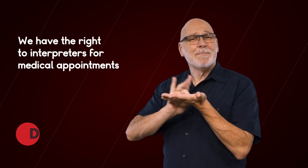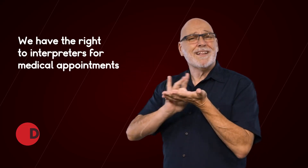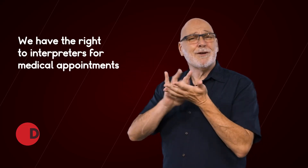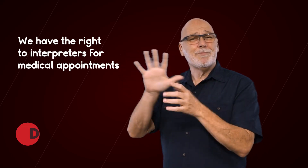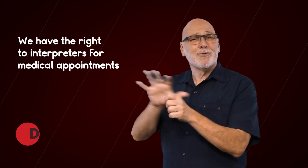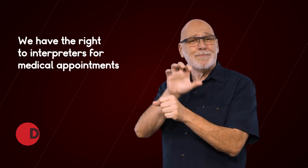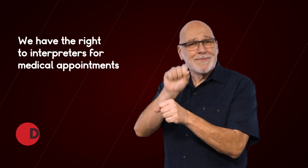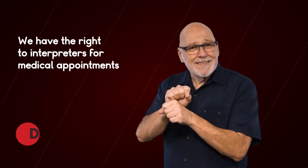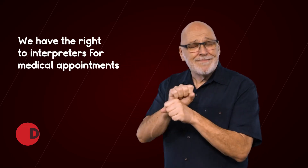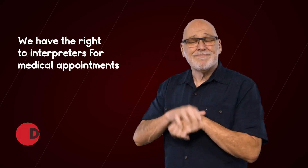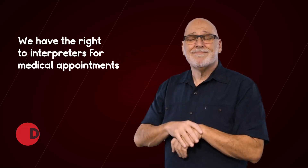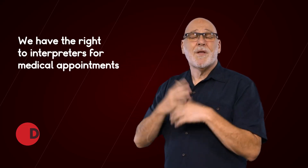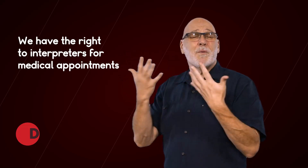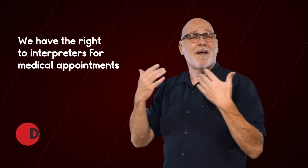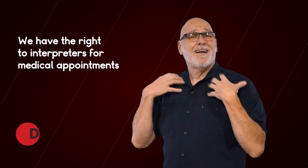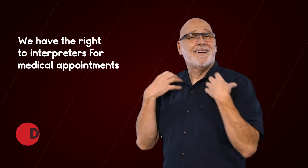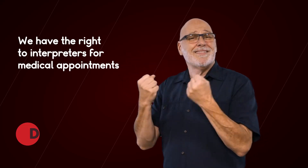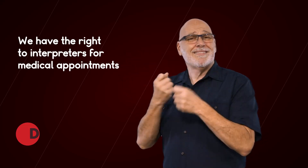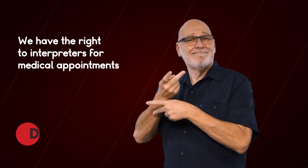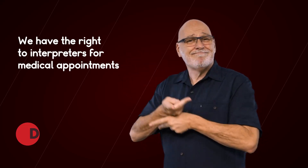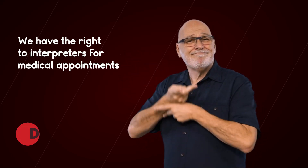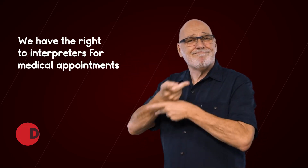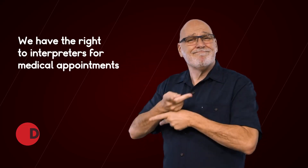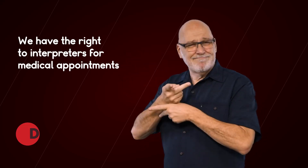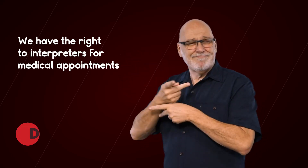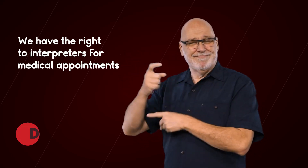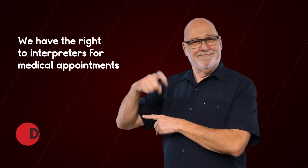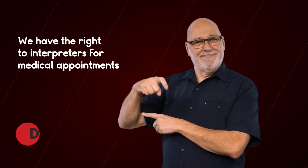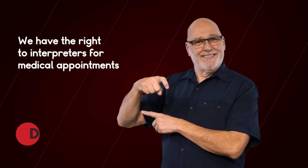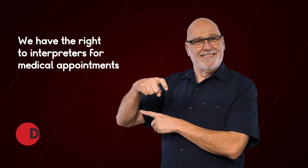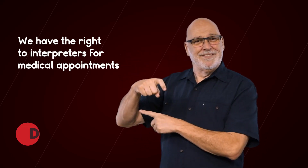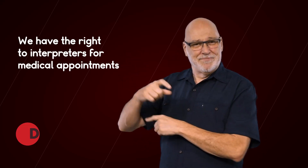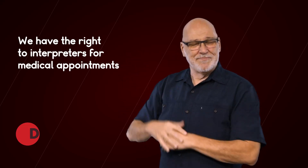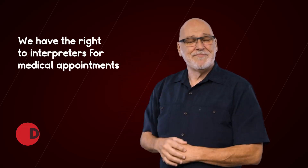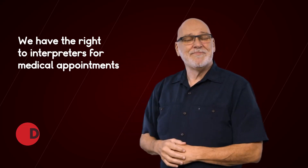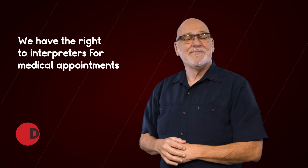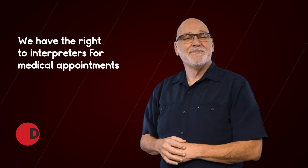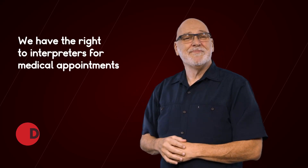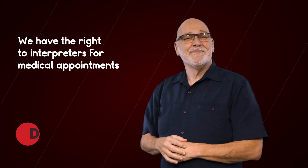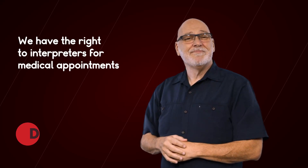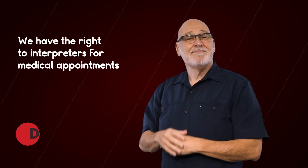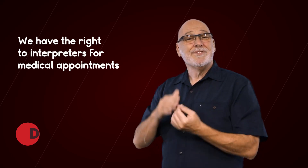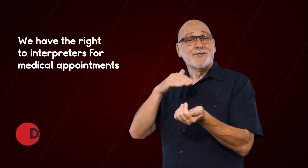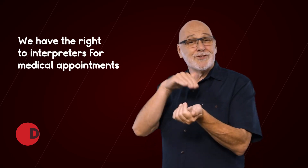their medical appointments or any healthcare procedure.